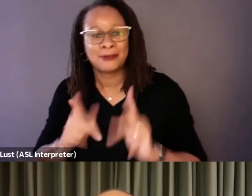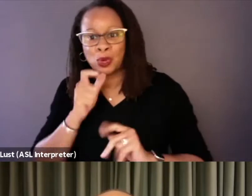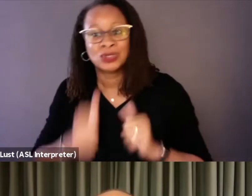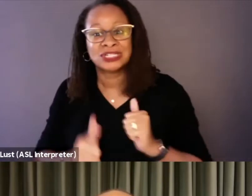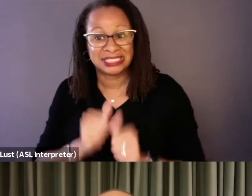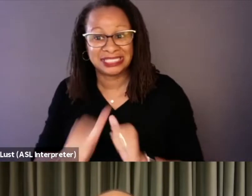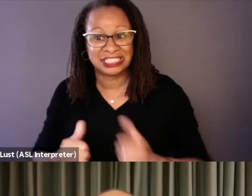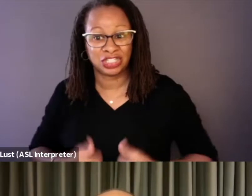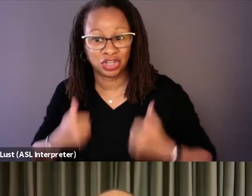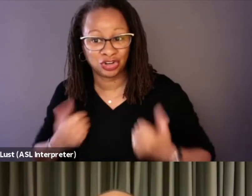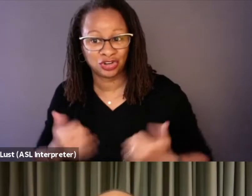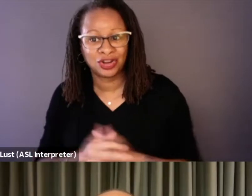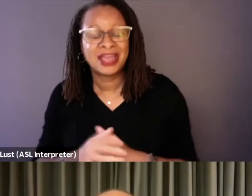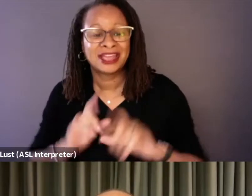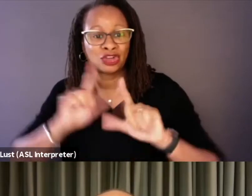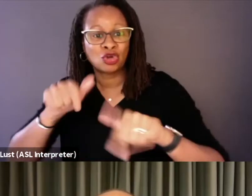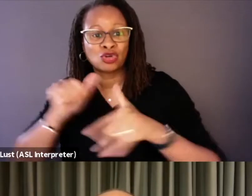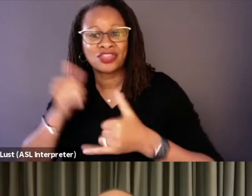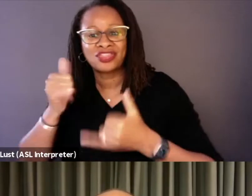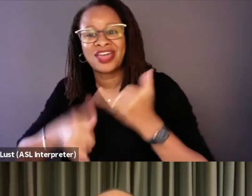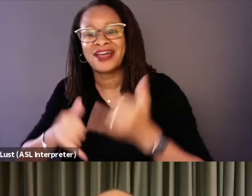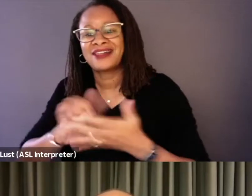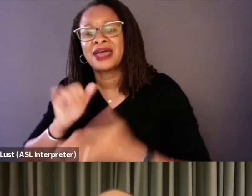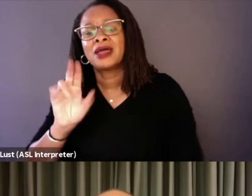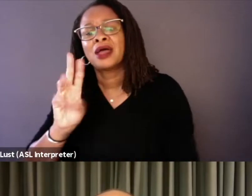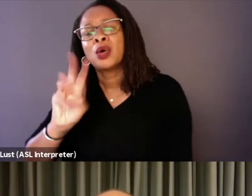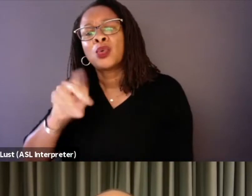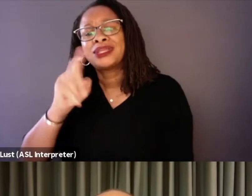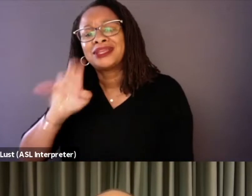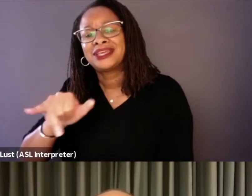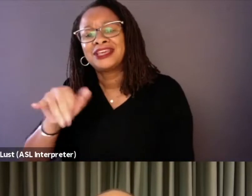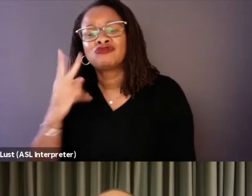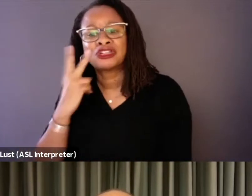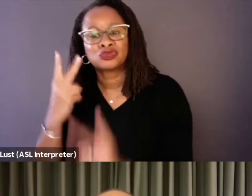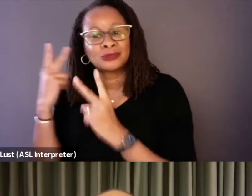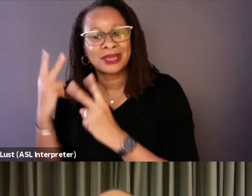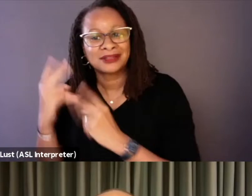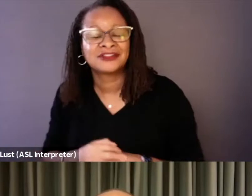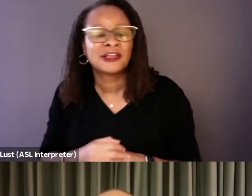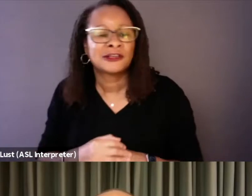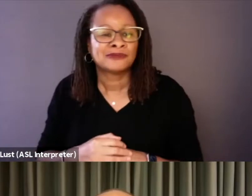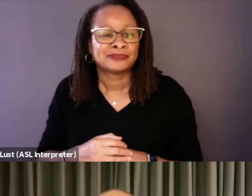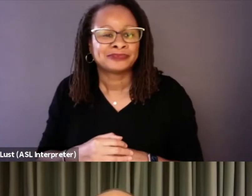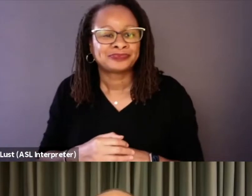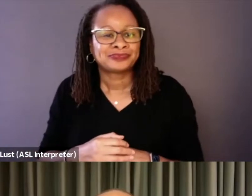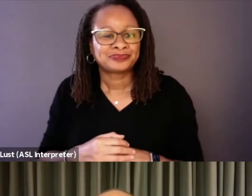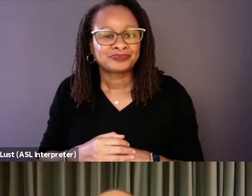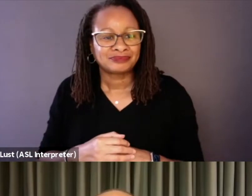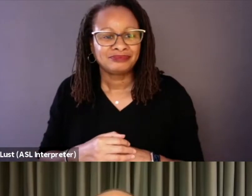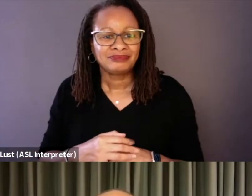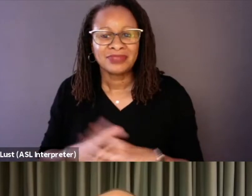and could go to that, that Whitney retrospective and they're so moved, it's hard not to be moved as well.